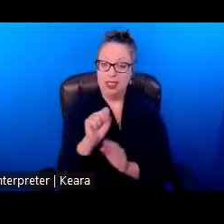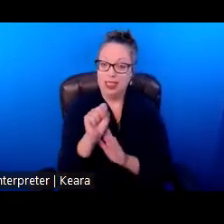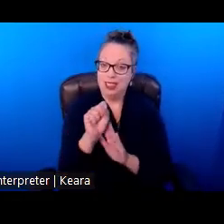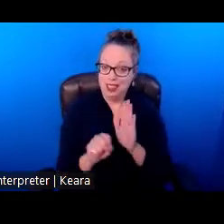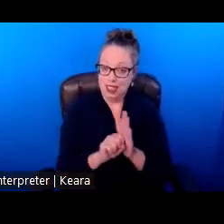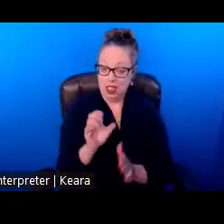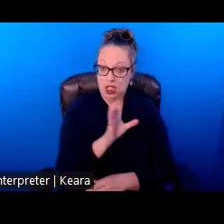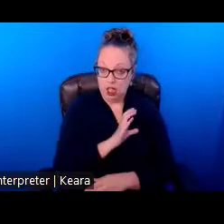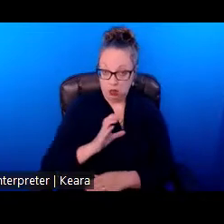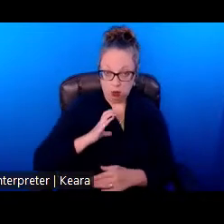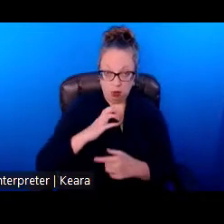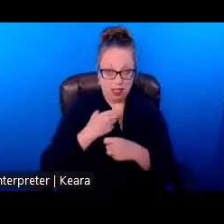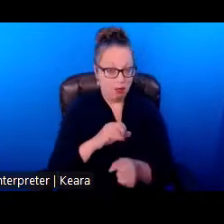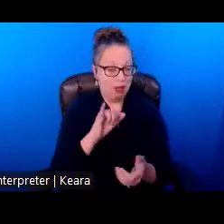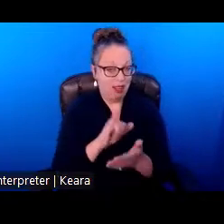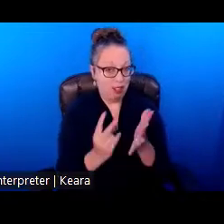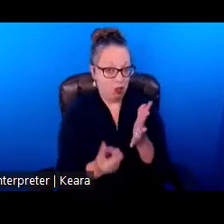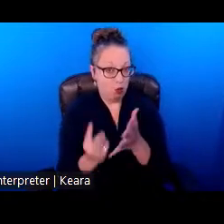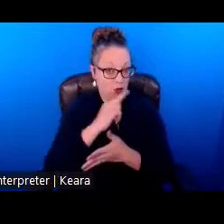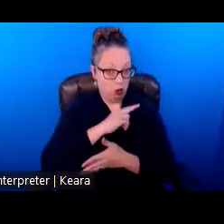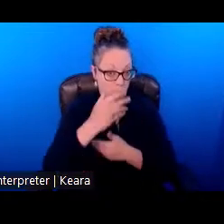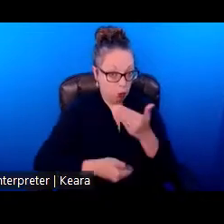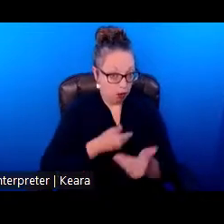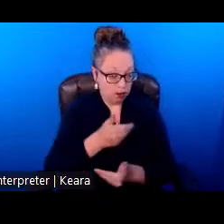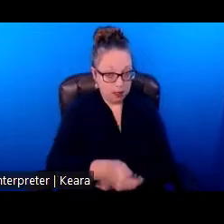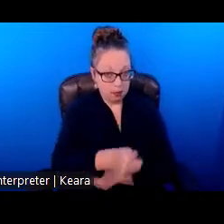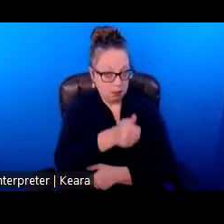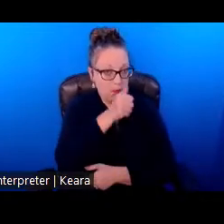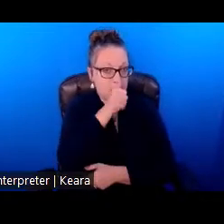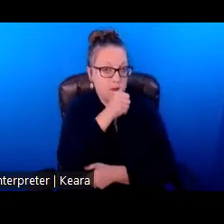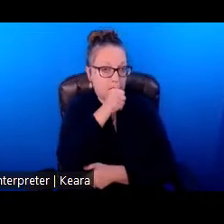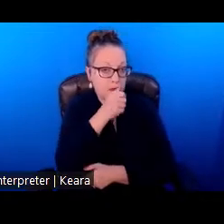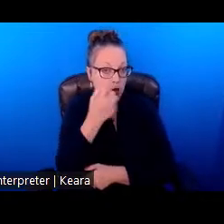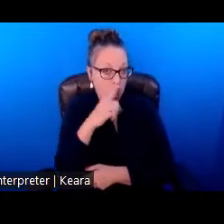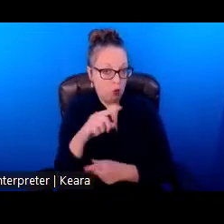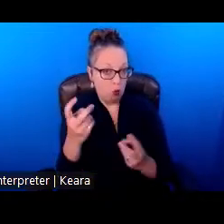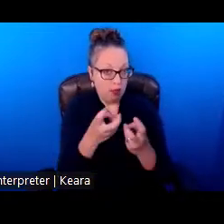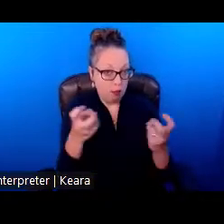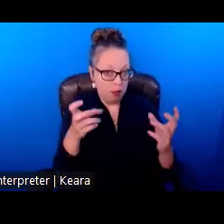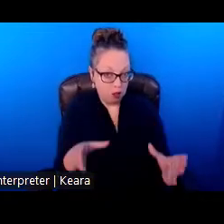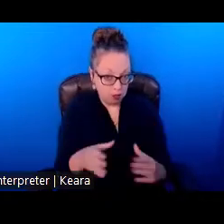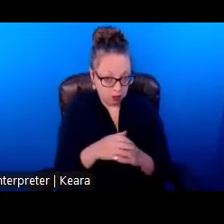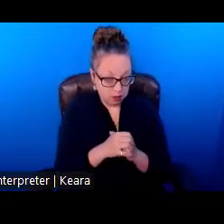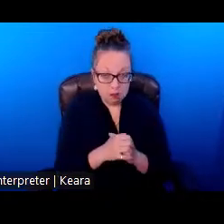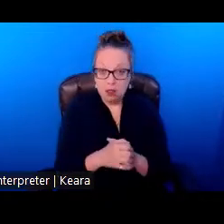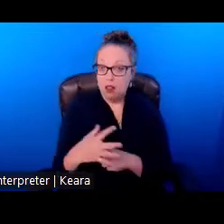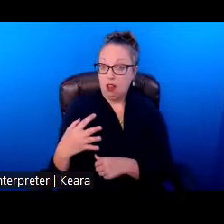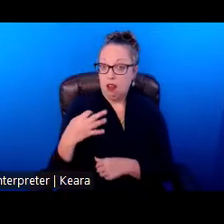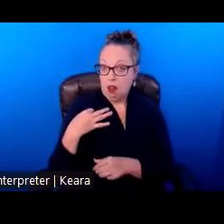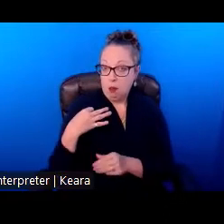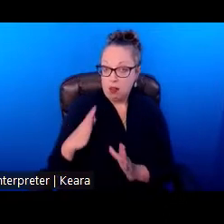review process anonymous for the panelists. Accordingly, applicants may not include identifying